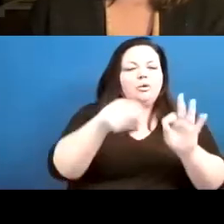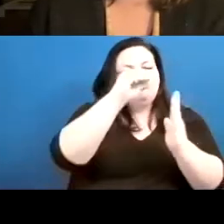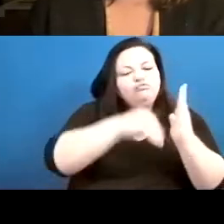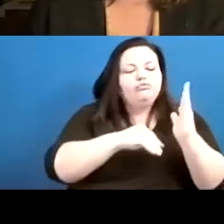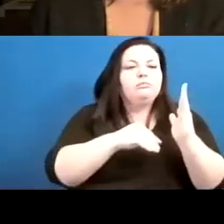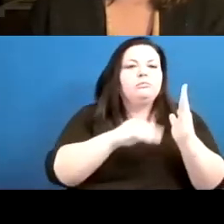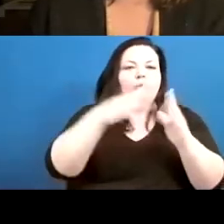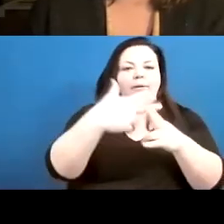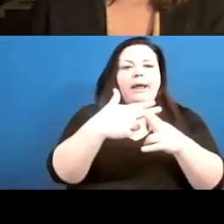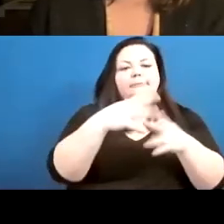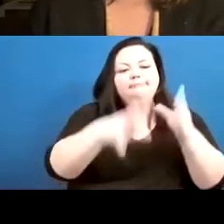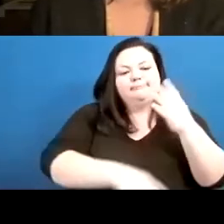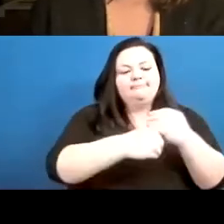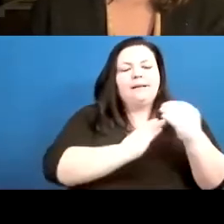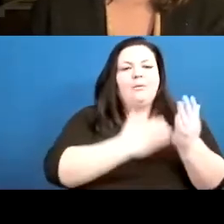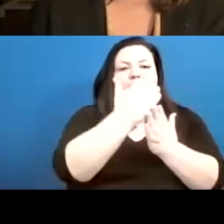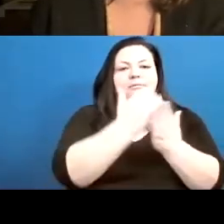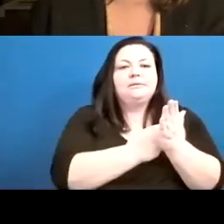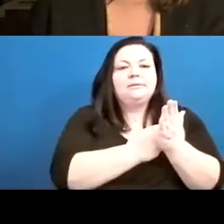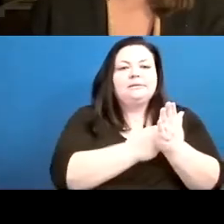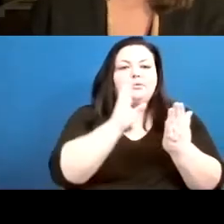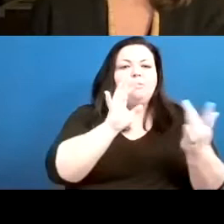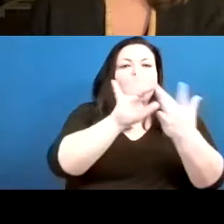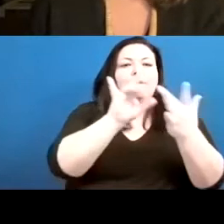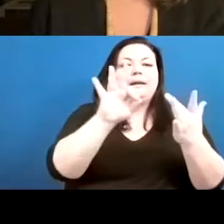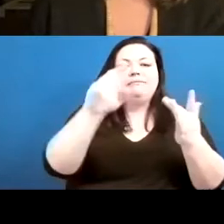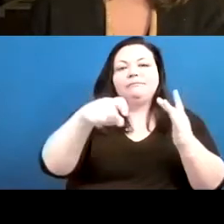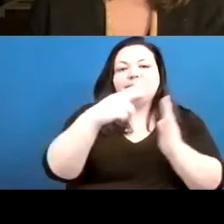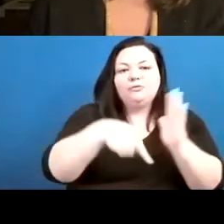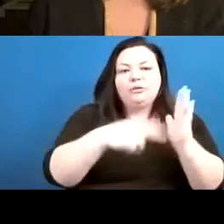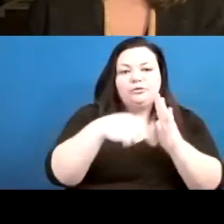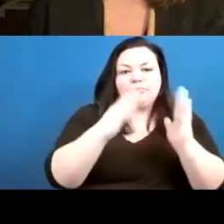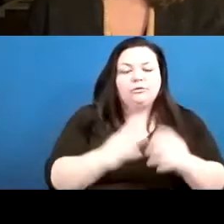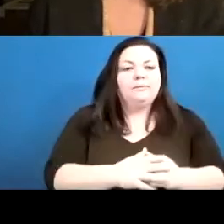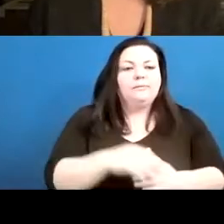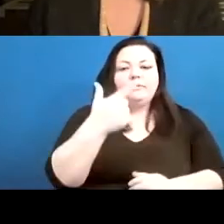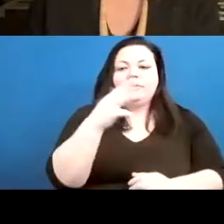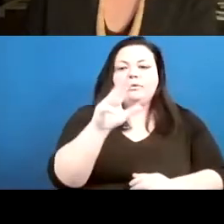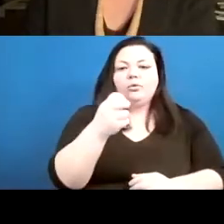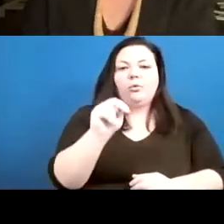and um reach out to you when we're looking for readers. Um, Gwen will put that in the chat.